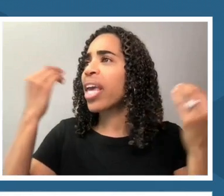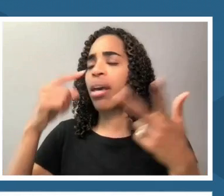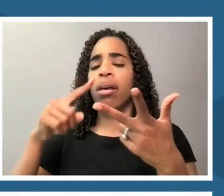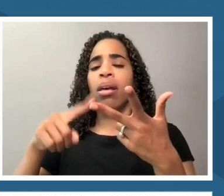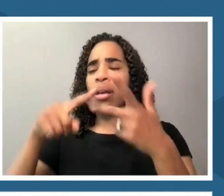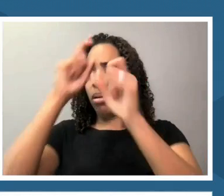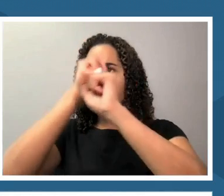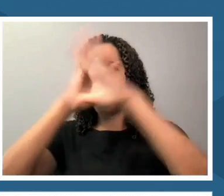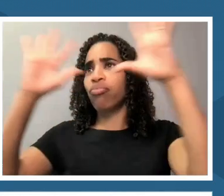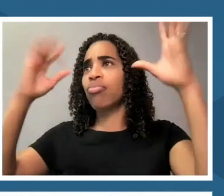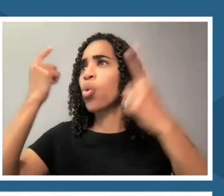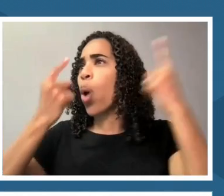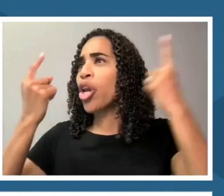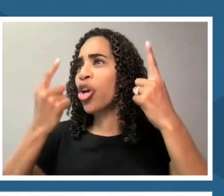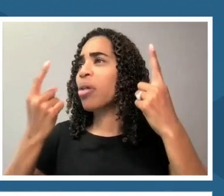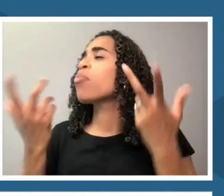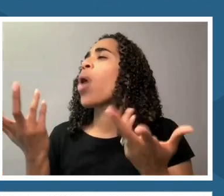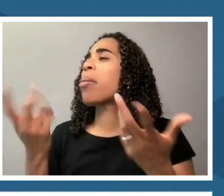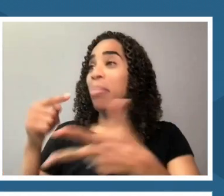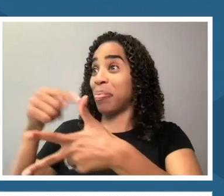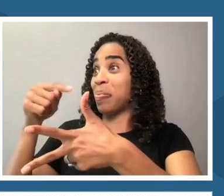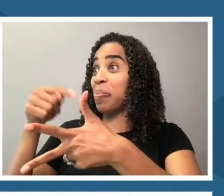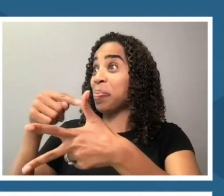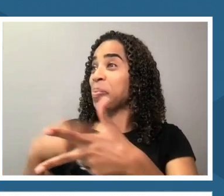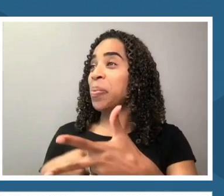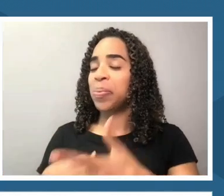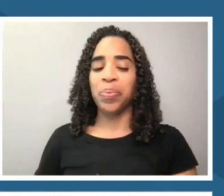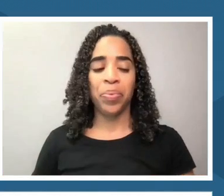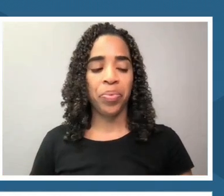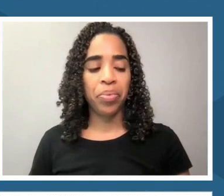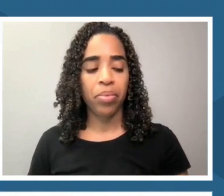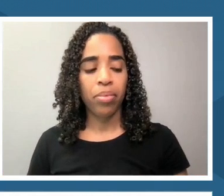we'll start the first one can you tell me what you see